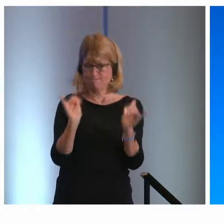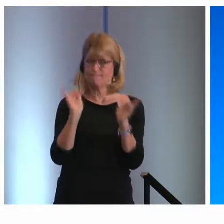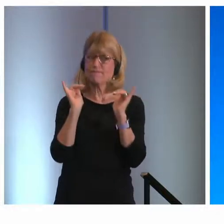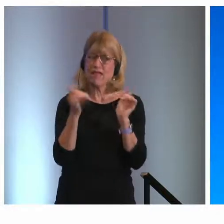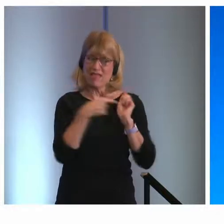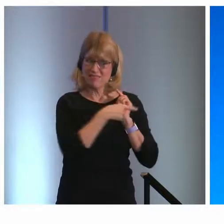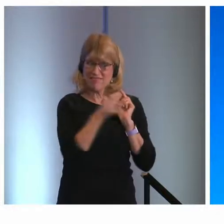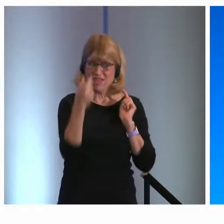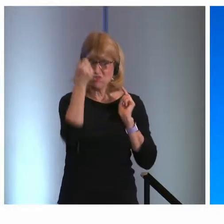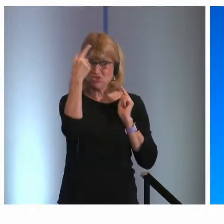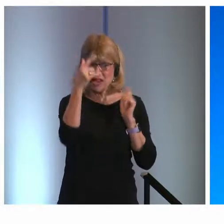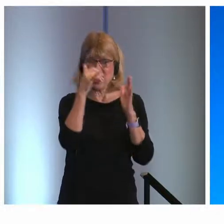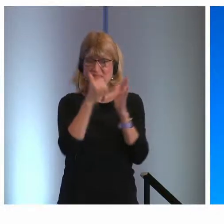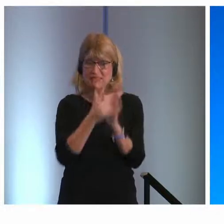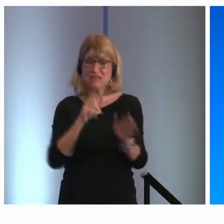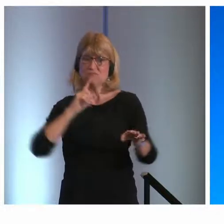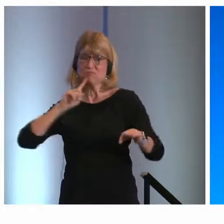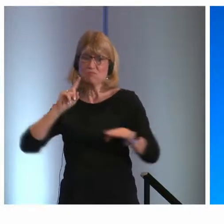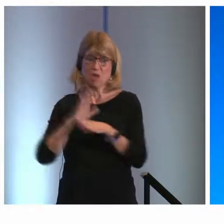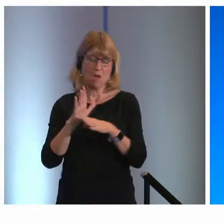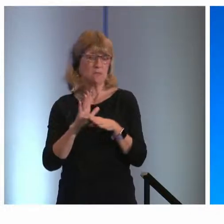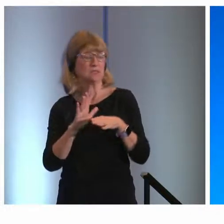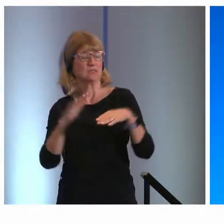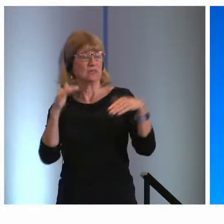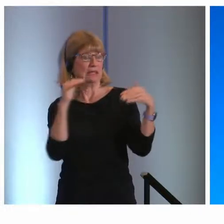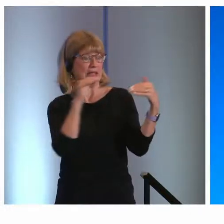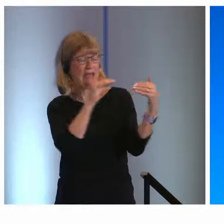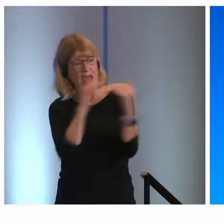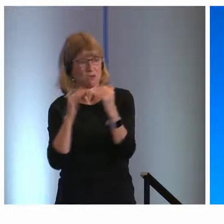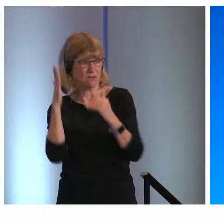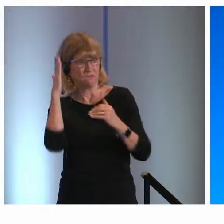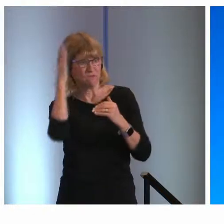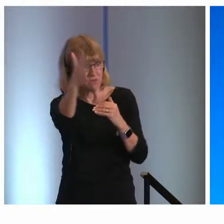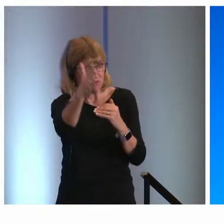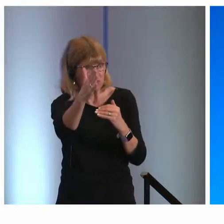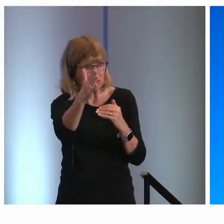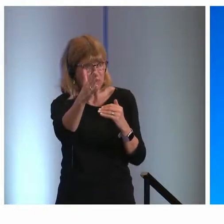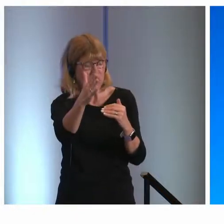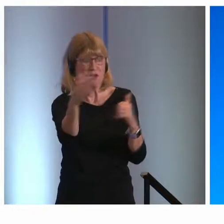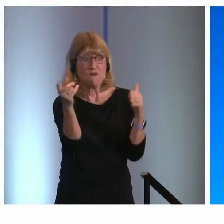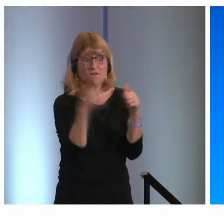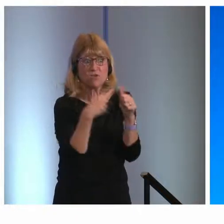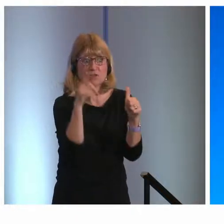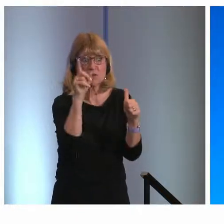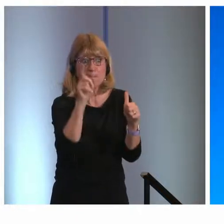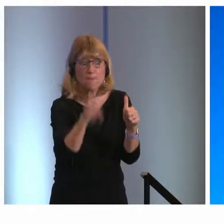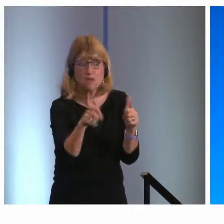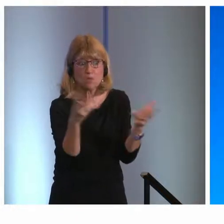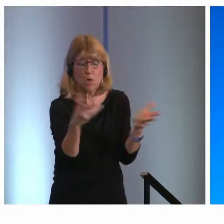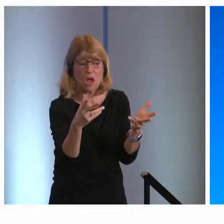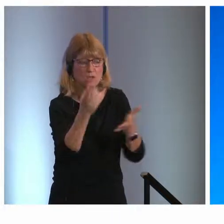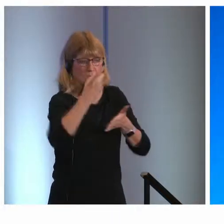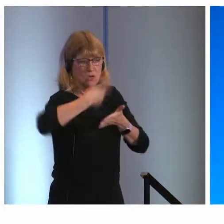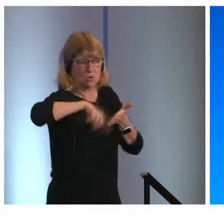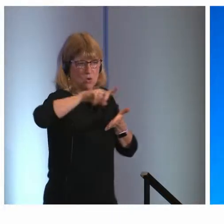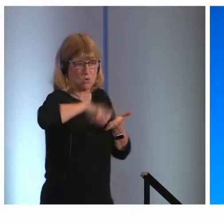environment. With the realization that ensuring equity in the future, requires correcting,